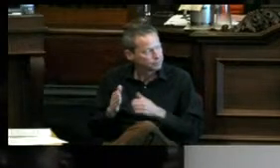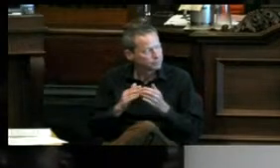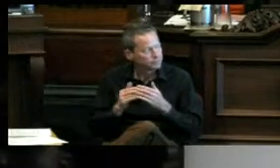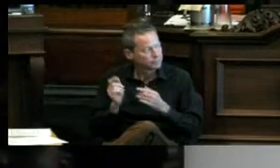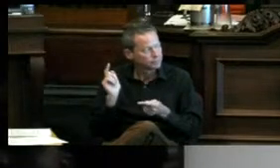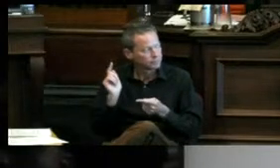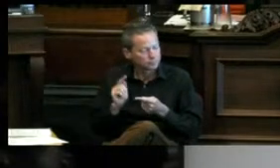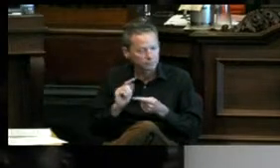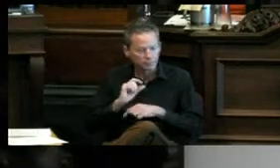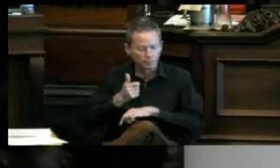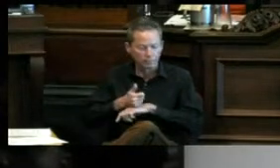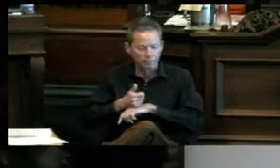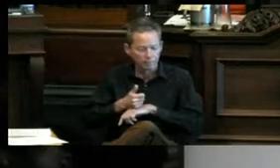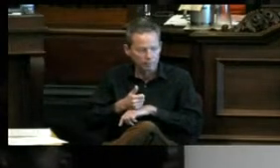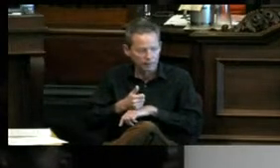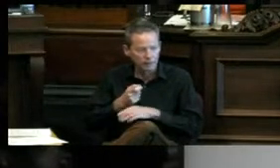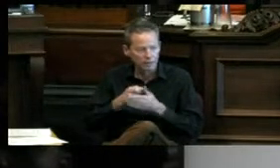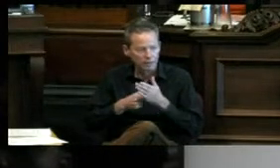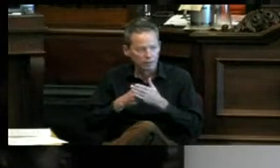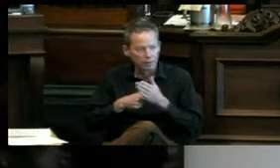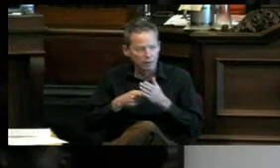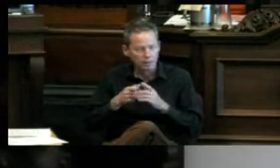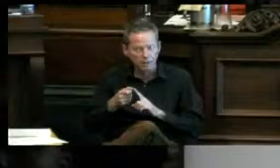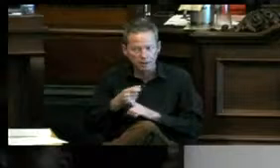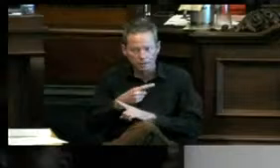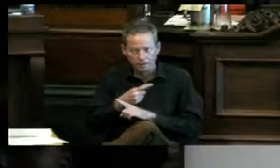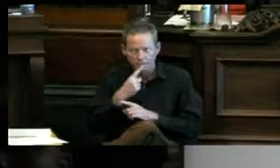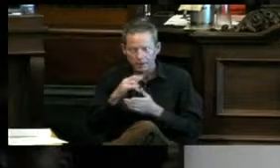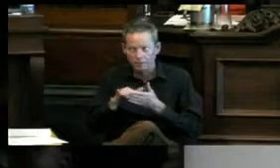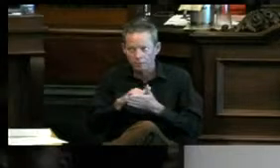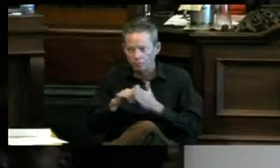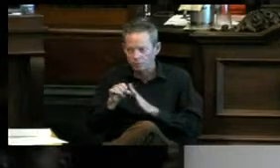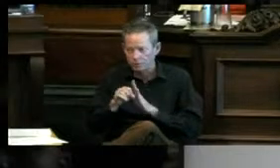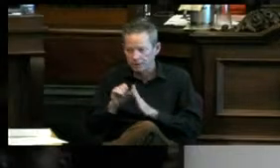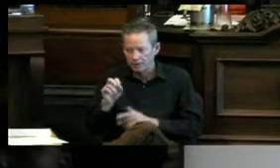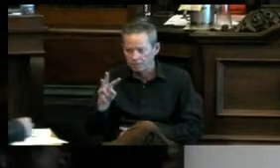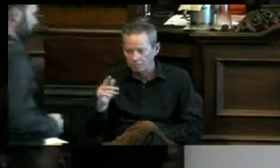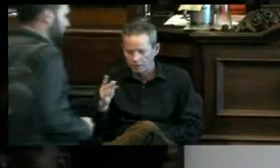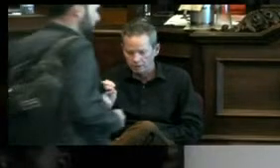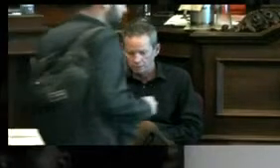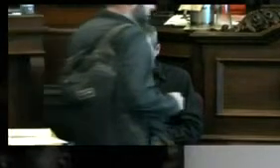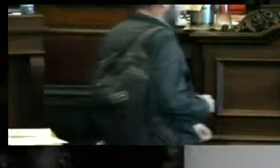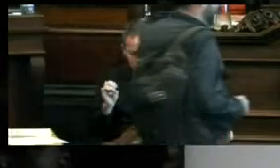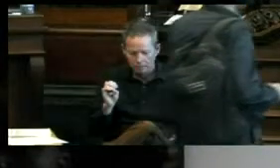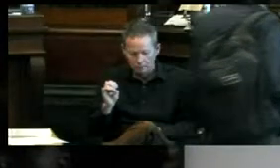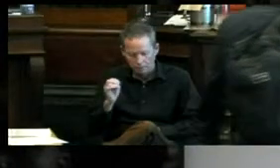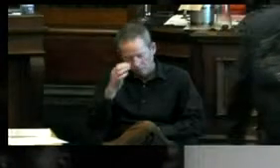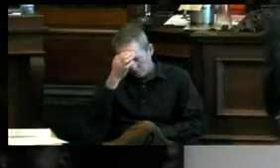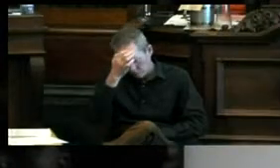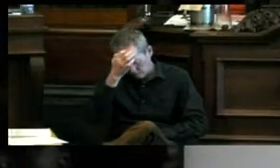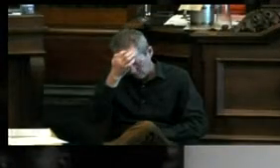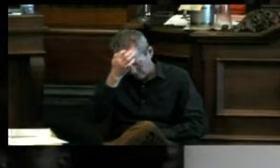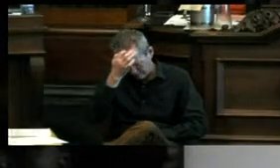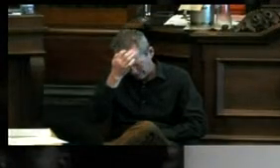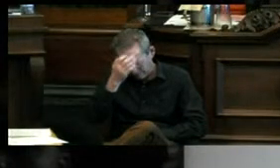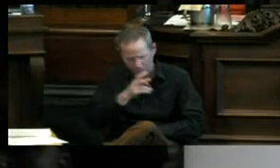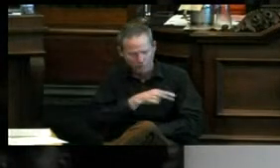The breakdown of the savings is shown in the chart below. In spite of the reduction in the fixed cost, the offset below